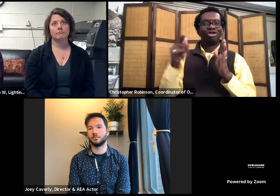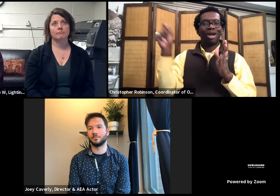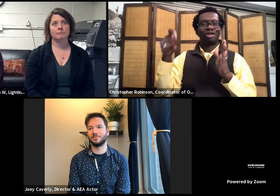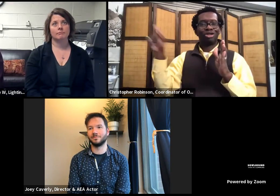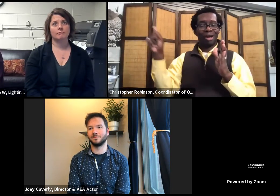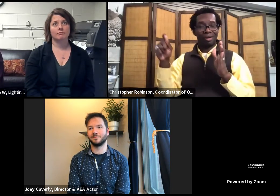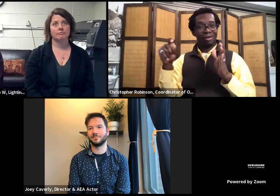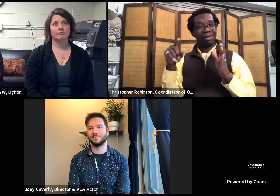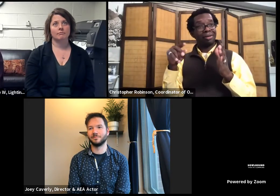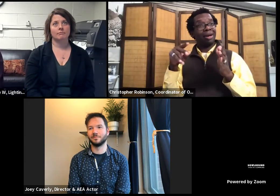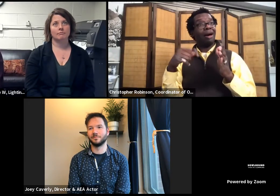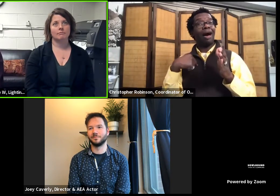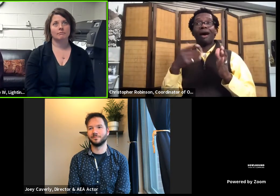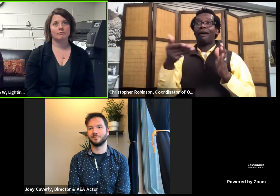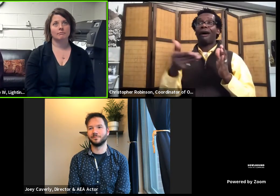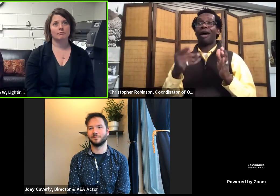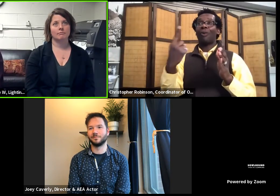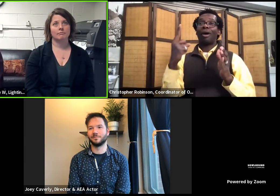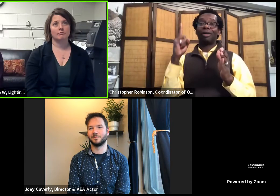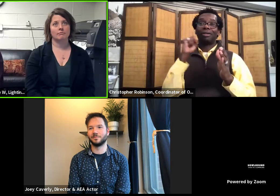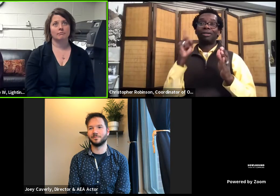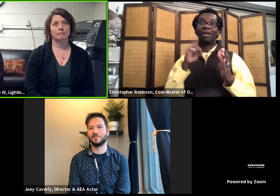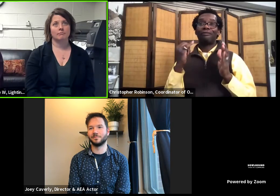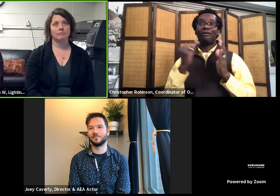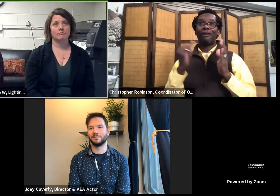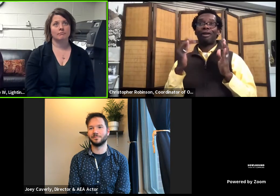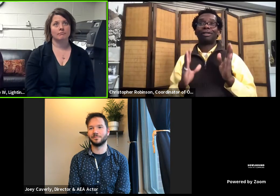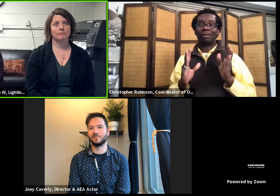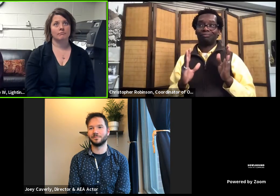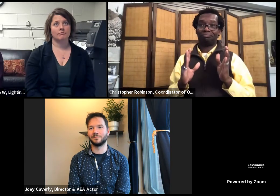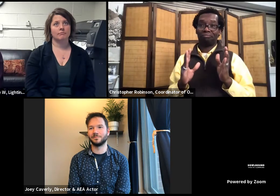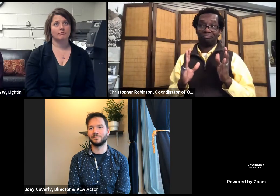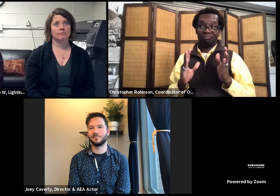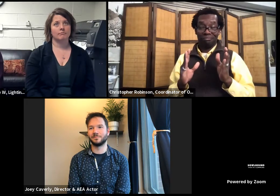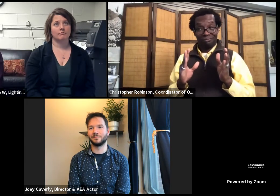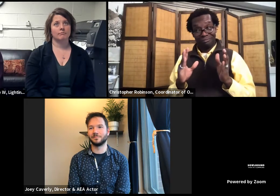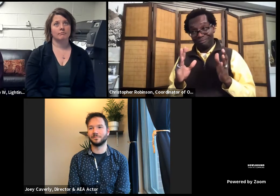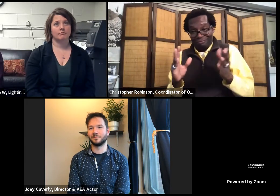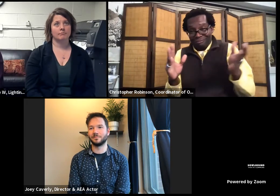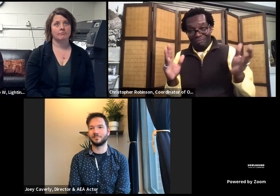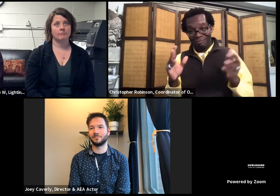and it's kinda checking off two boxes at once. I hired one deaf artist,